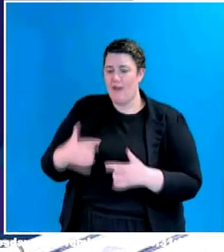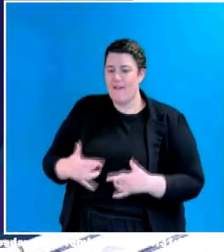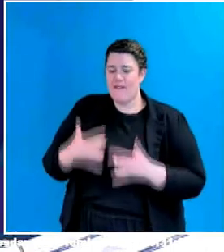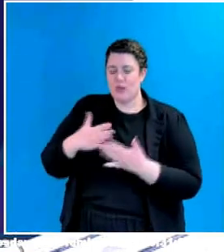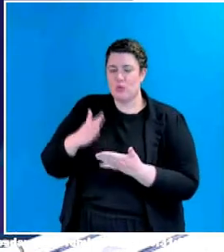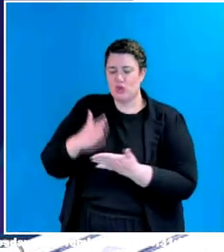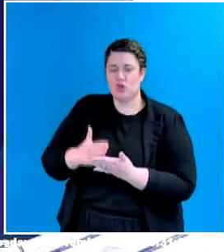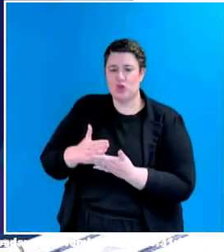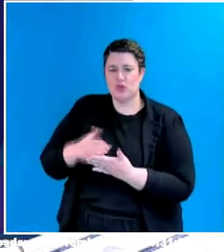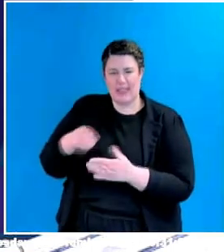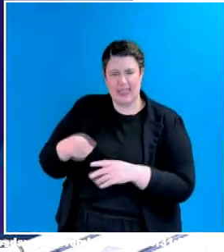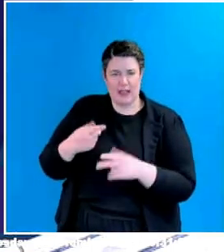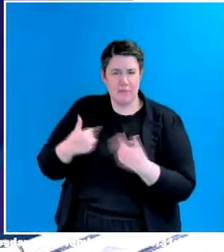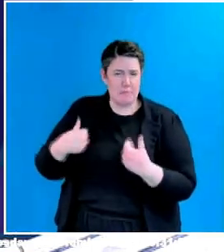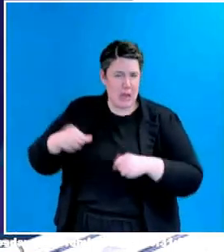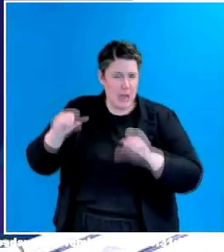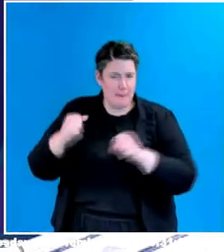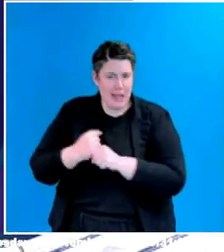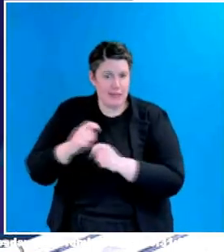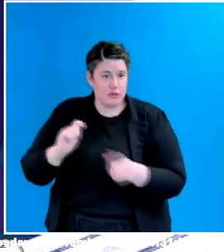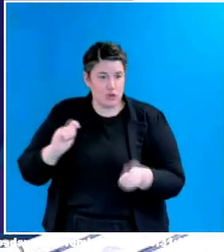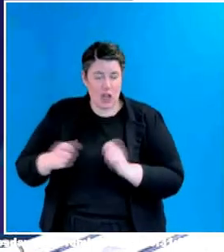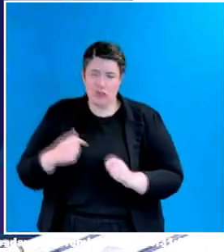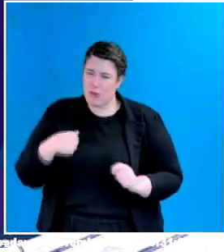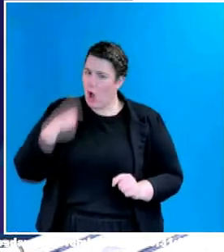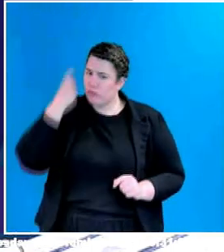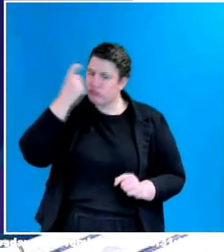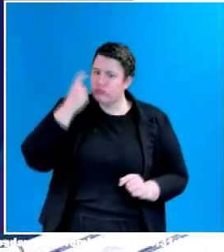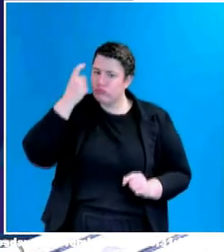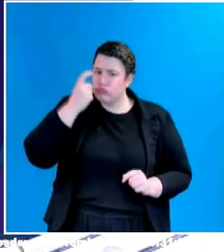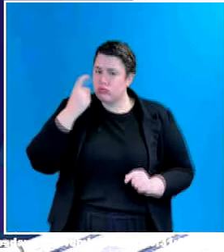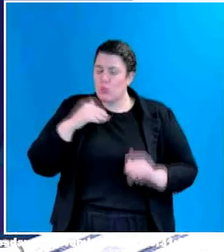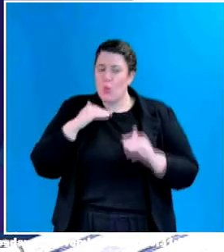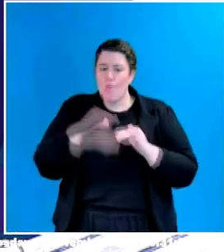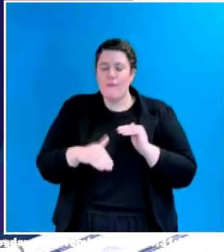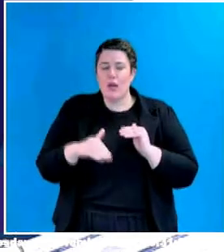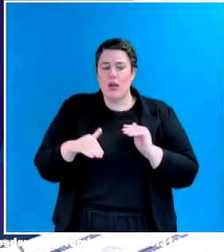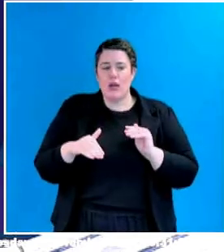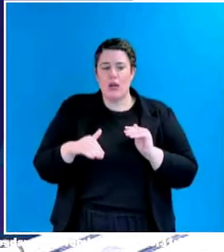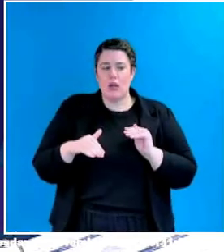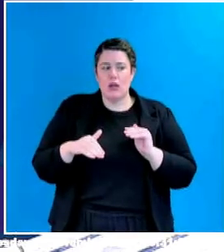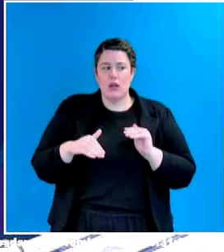I am really interested in the sort of ubiquitous